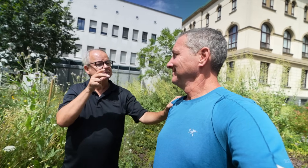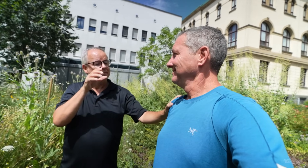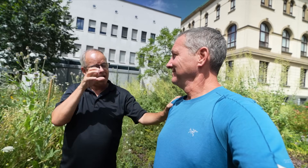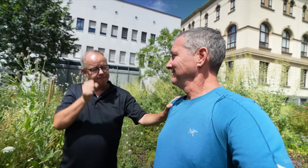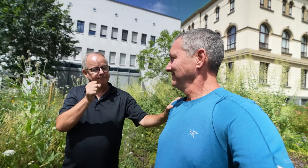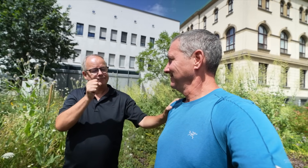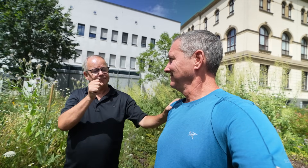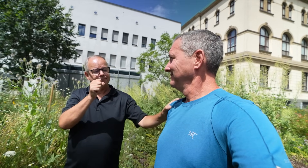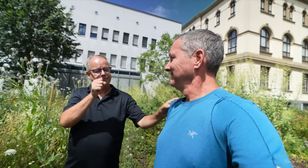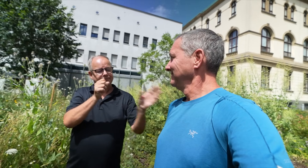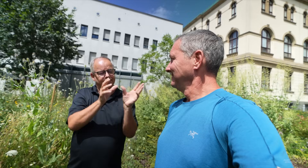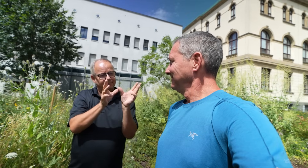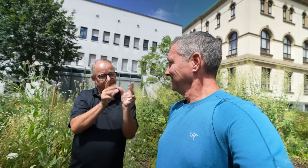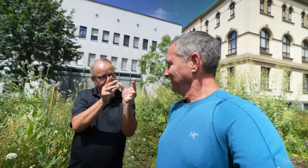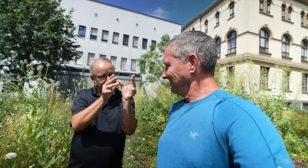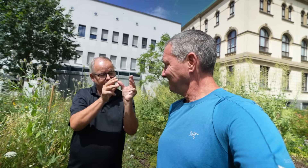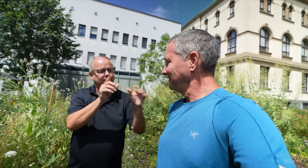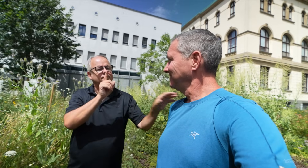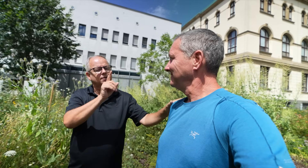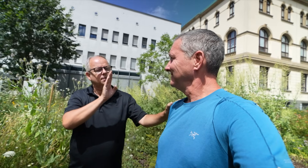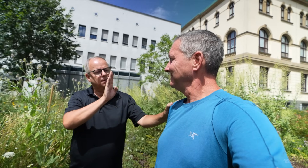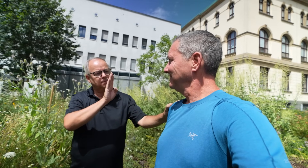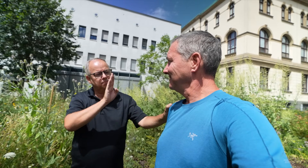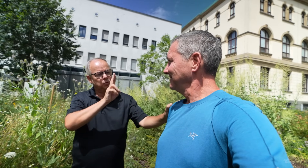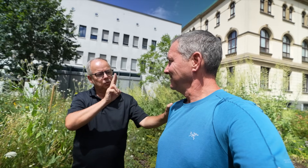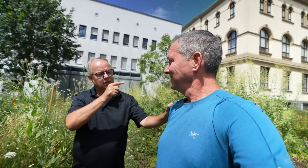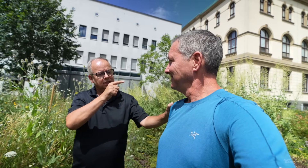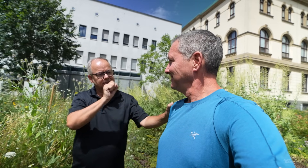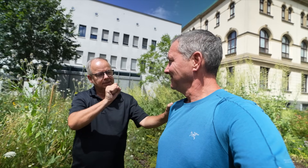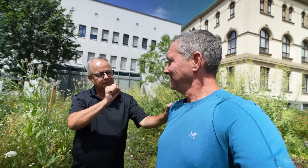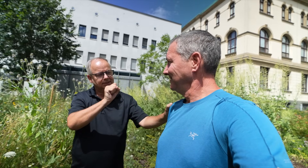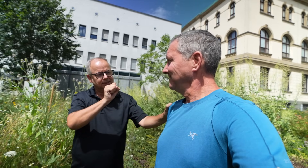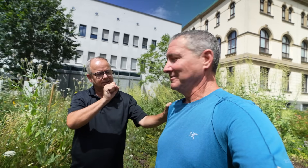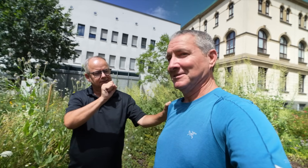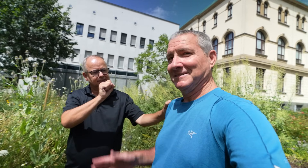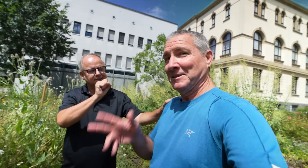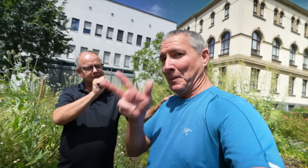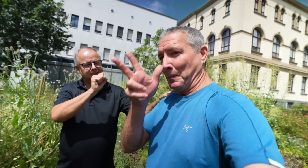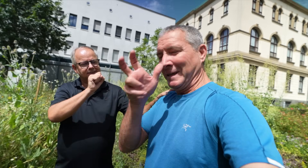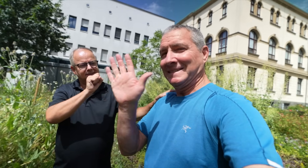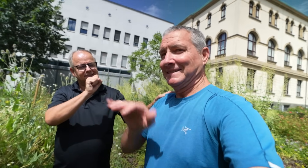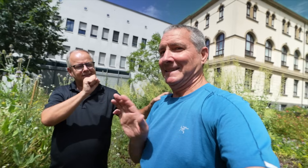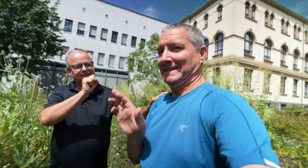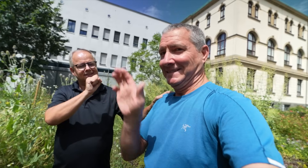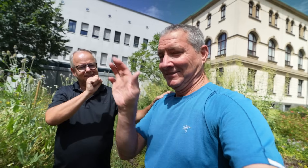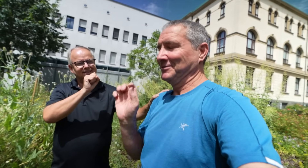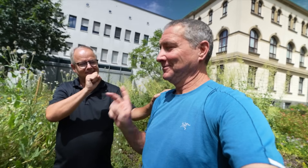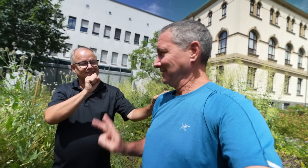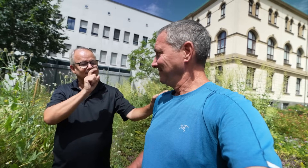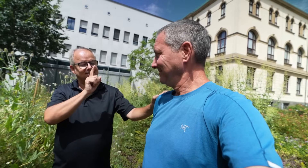Now, sometimes insects are referred to as bugs. Signed like this, of course.